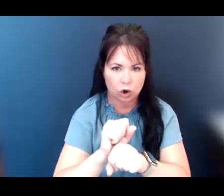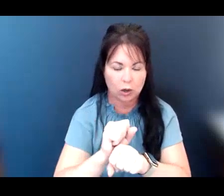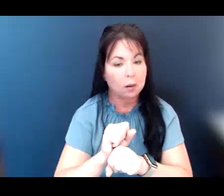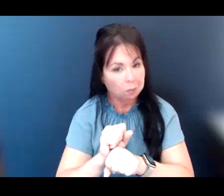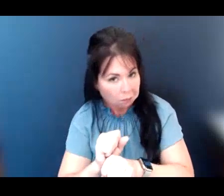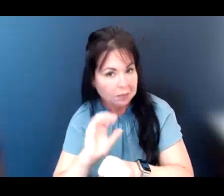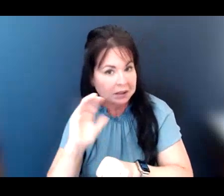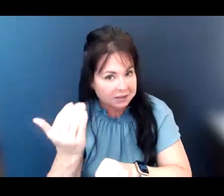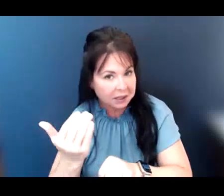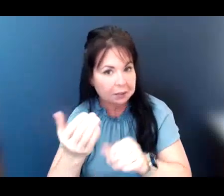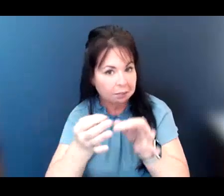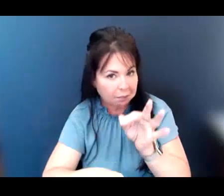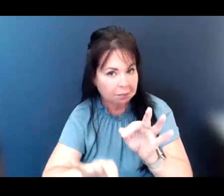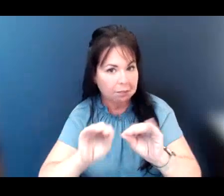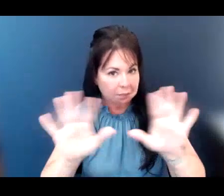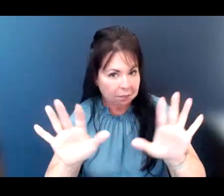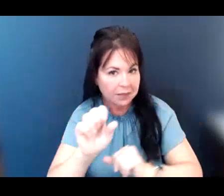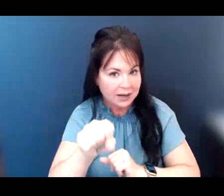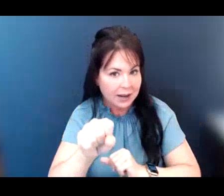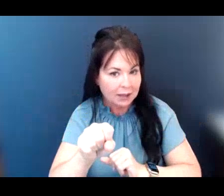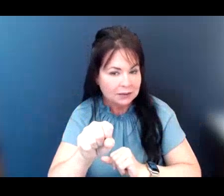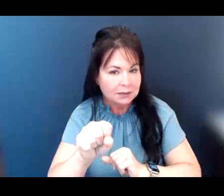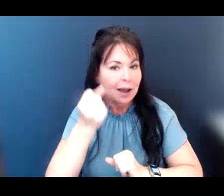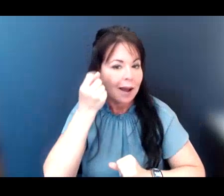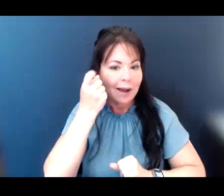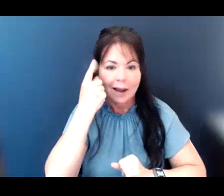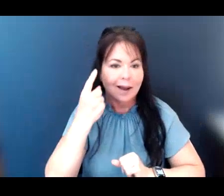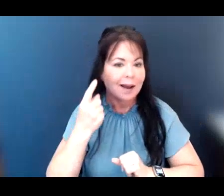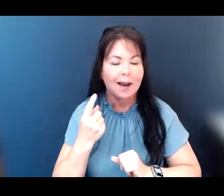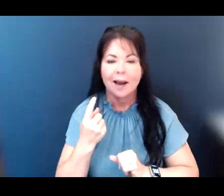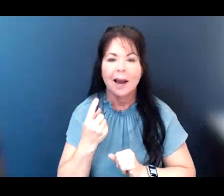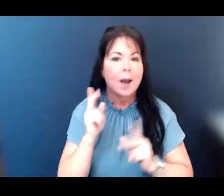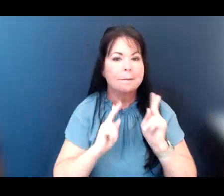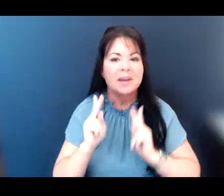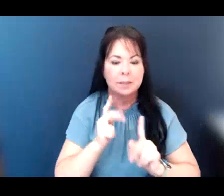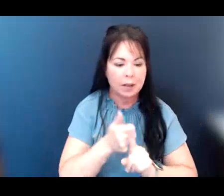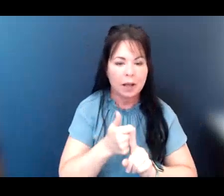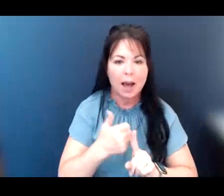is not something that someone with low vision or no vision could do.